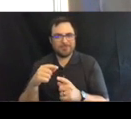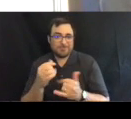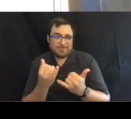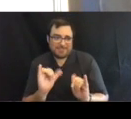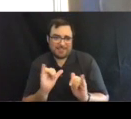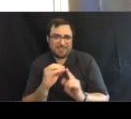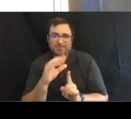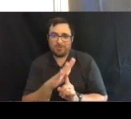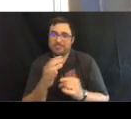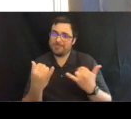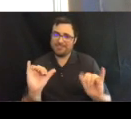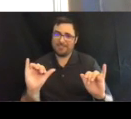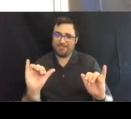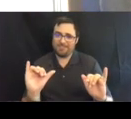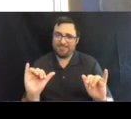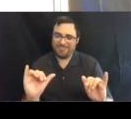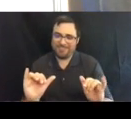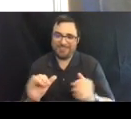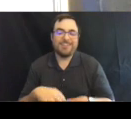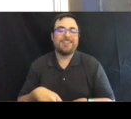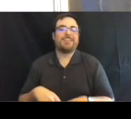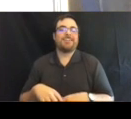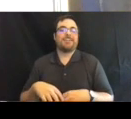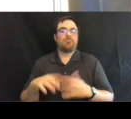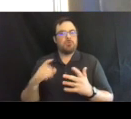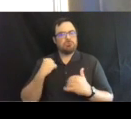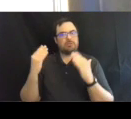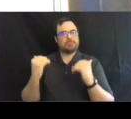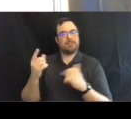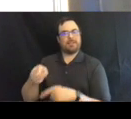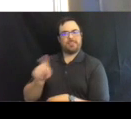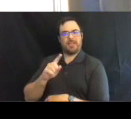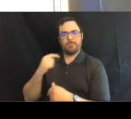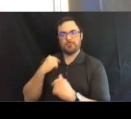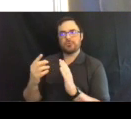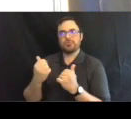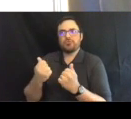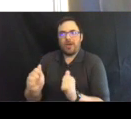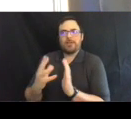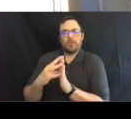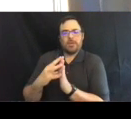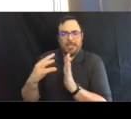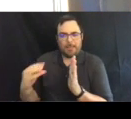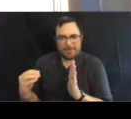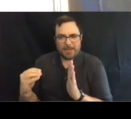words that have "s" in them but we do start to expect them to produce and imitate certain sounds in a normal